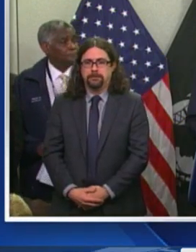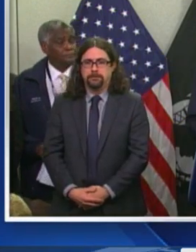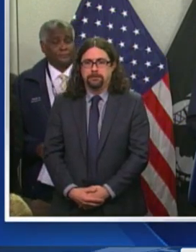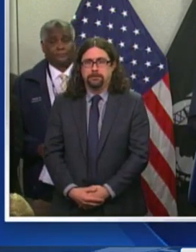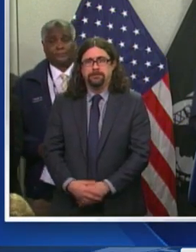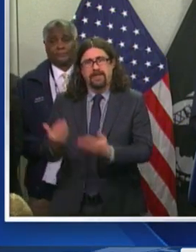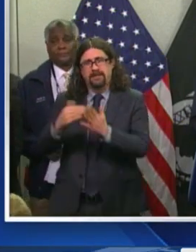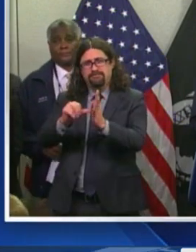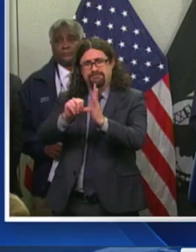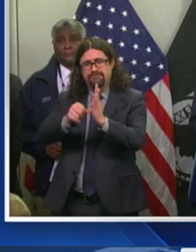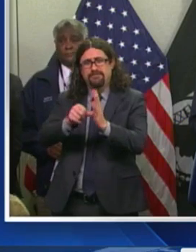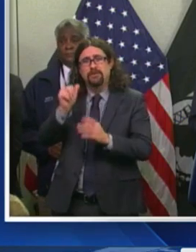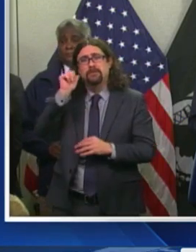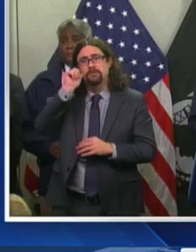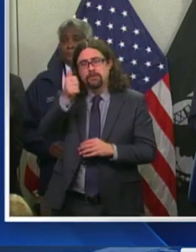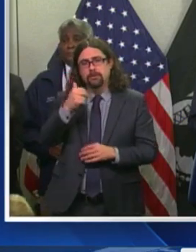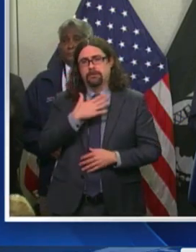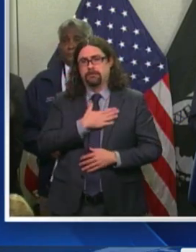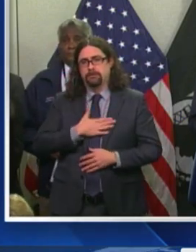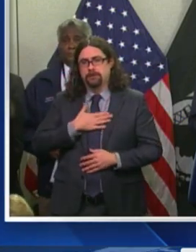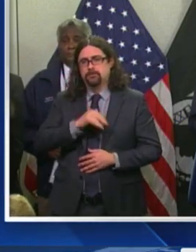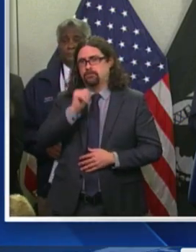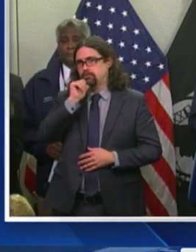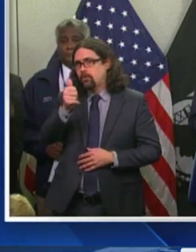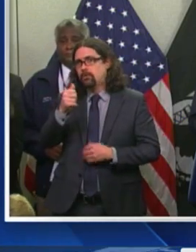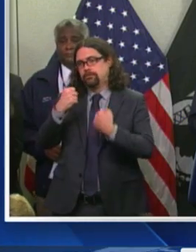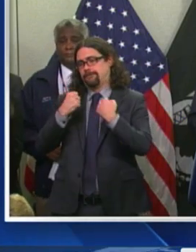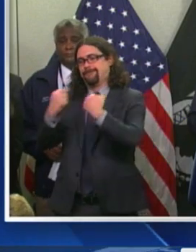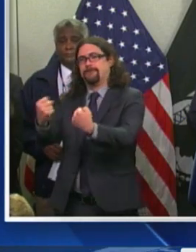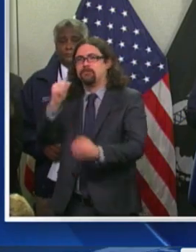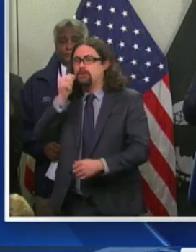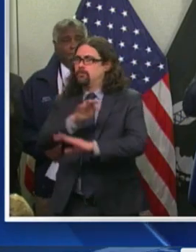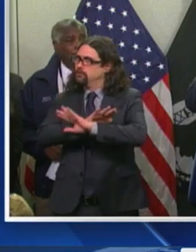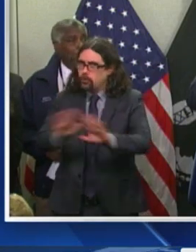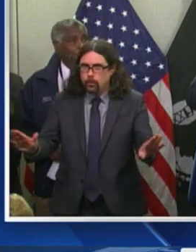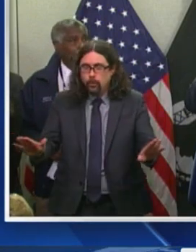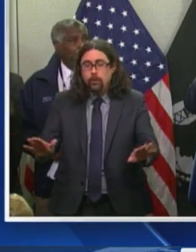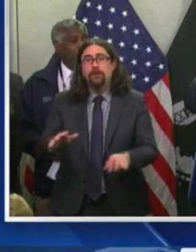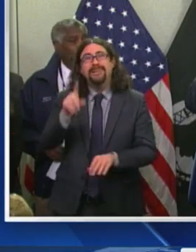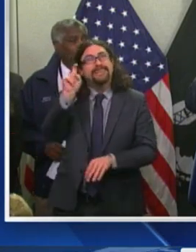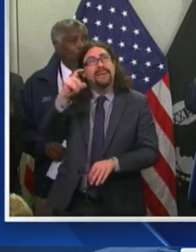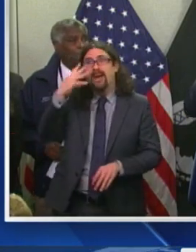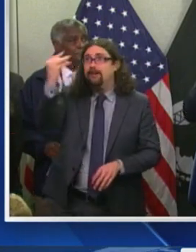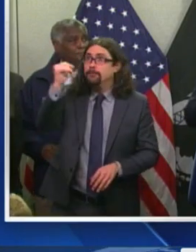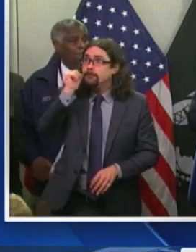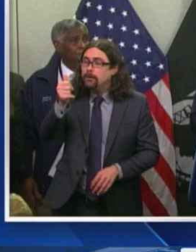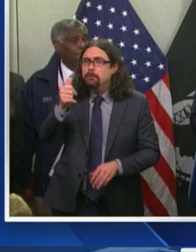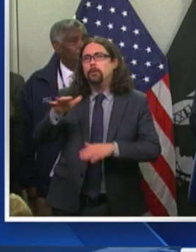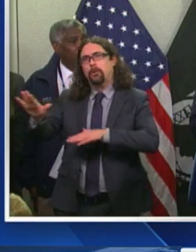IF YOU NEED TO GET AROUND, FOCUS ON MASS TRANSIT. IF ANYONE IS HAVING A PROBLEM